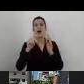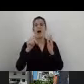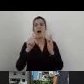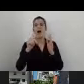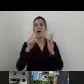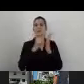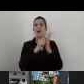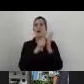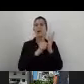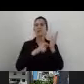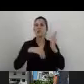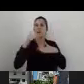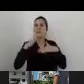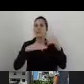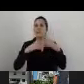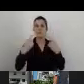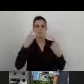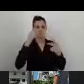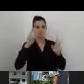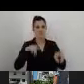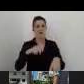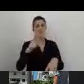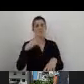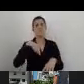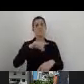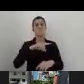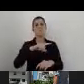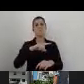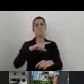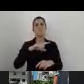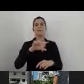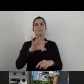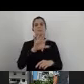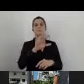We took the original Accessibility Law and did a couple of